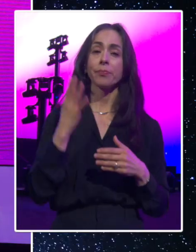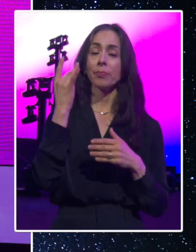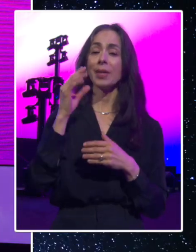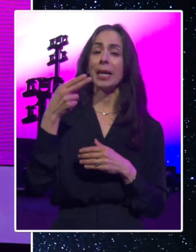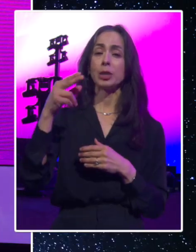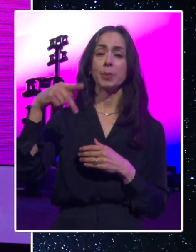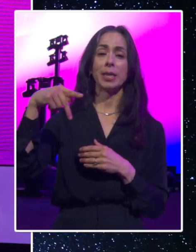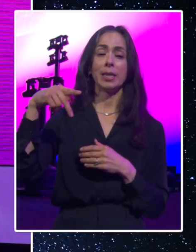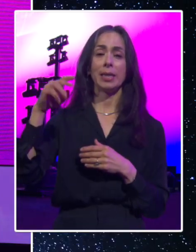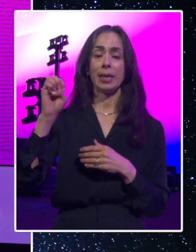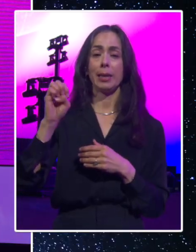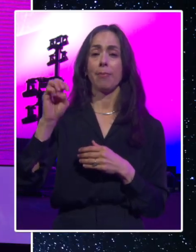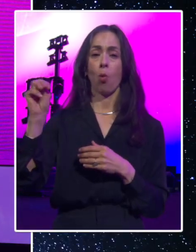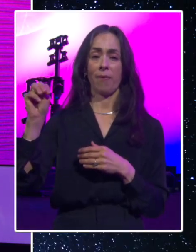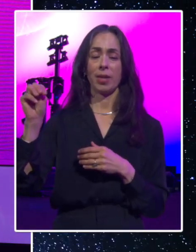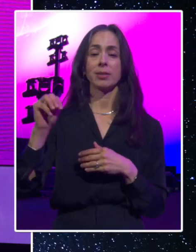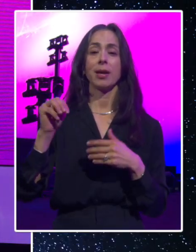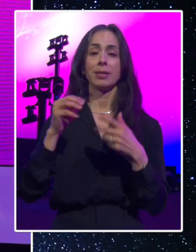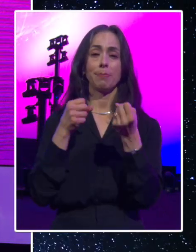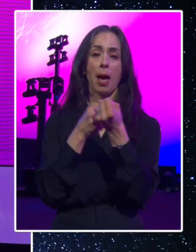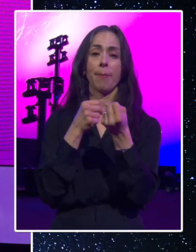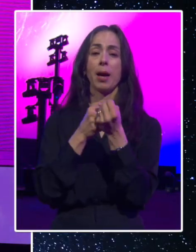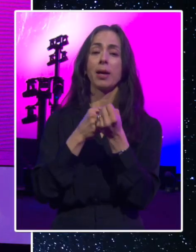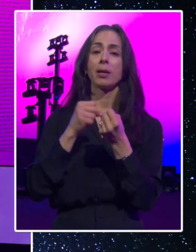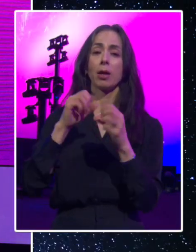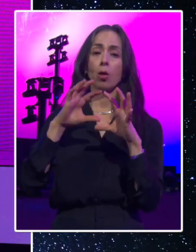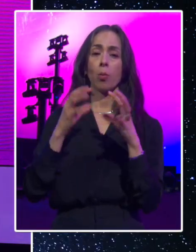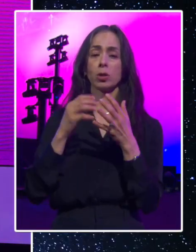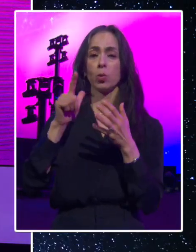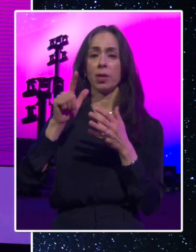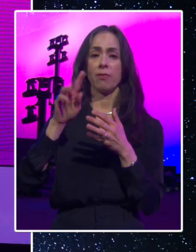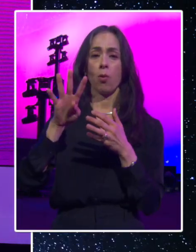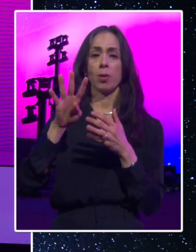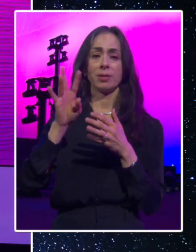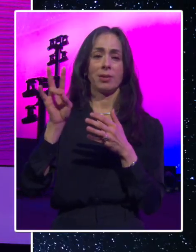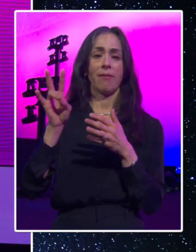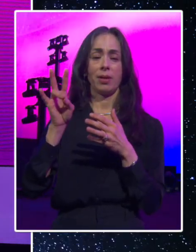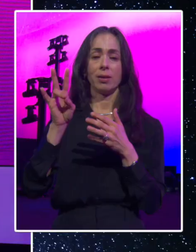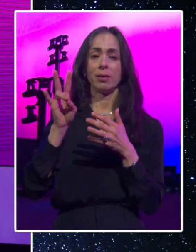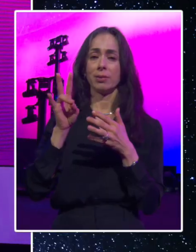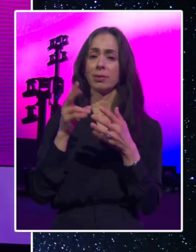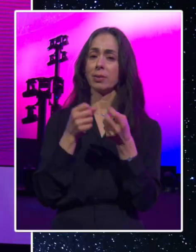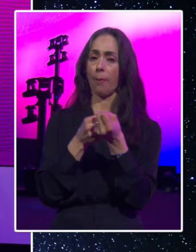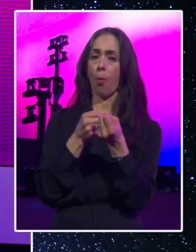That is why HPE Morpheus is backed by HPE's global 24x7 enterprise grade support,